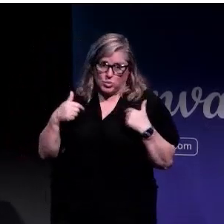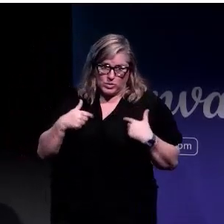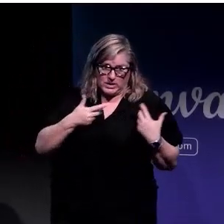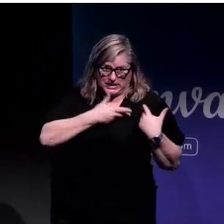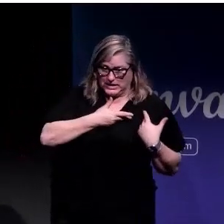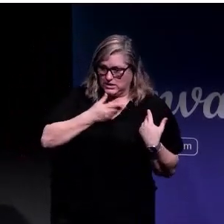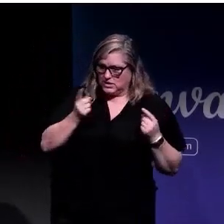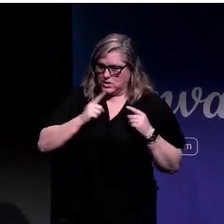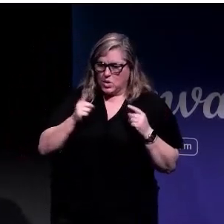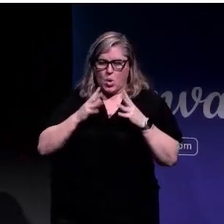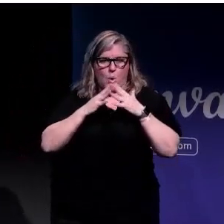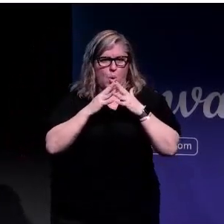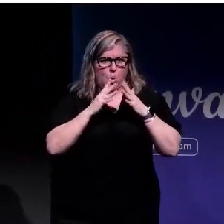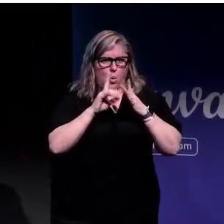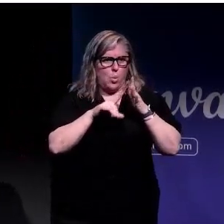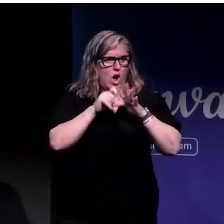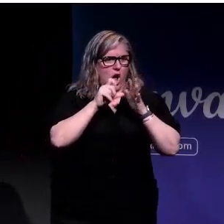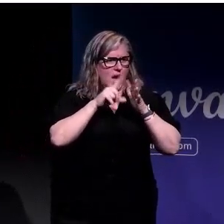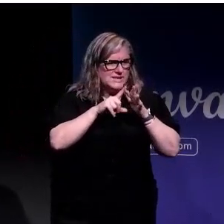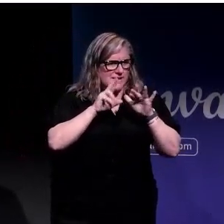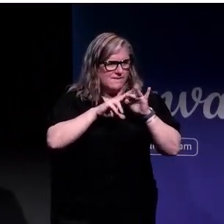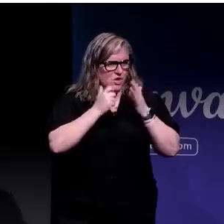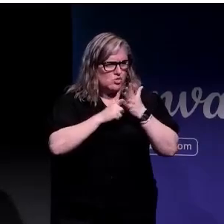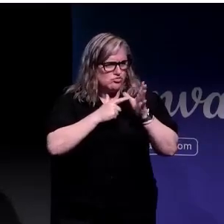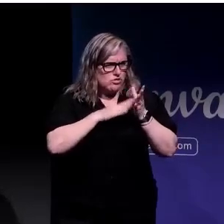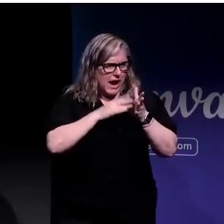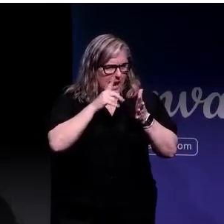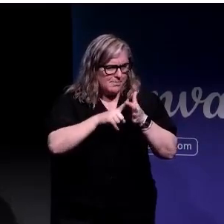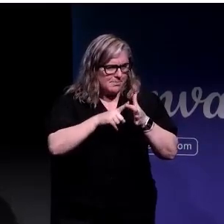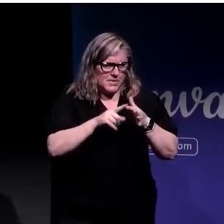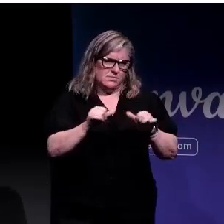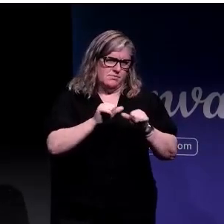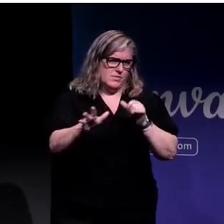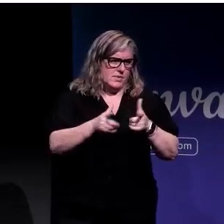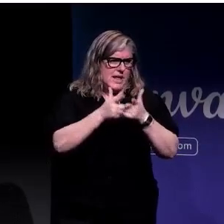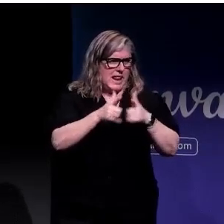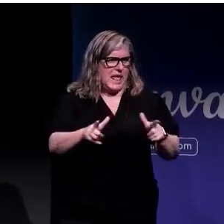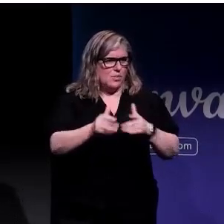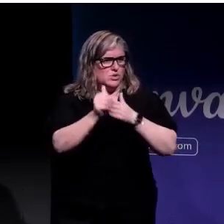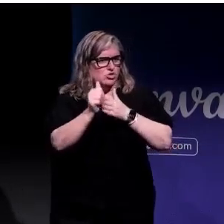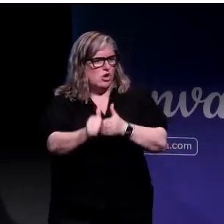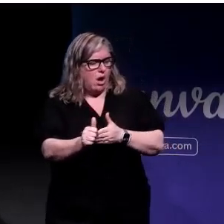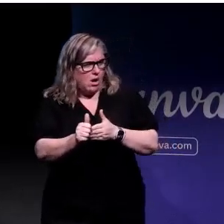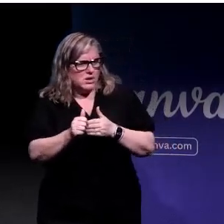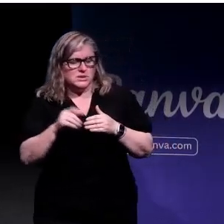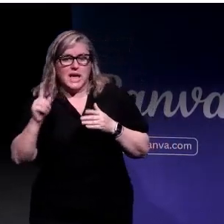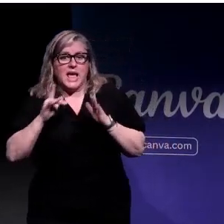Mindframe do wonderful language guides for mental health and the Network of Alcohol and Other Drug Agencies. Thank you.